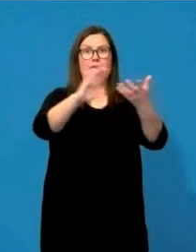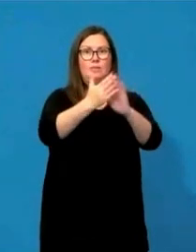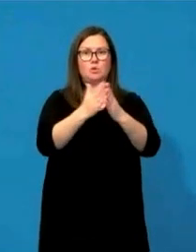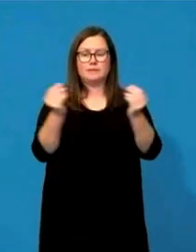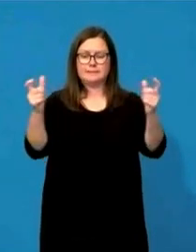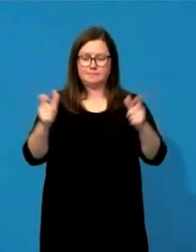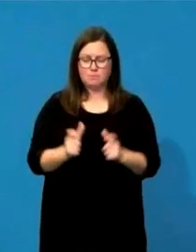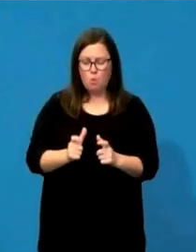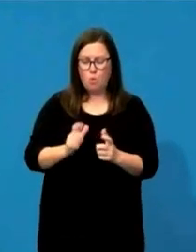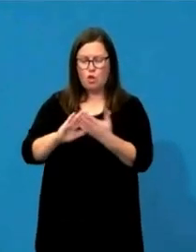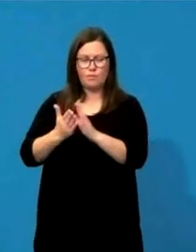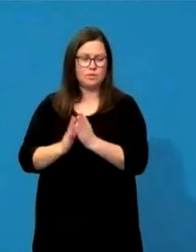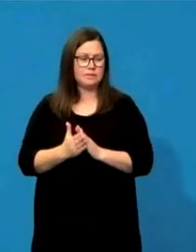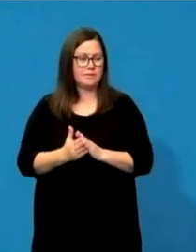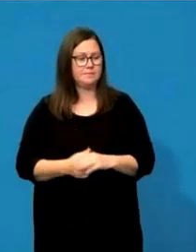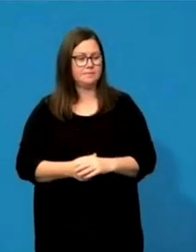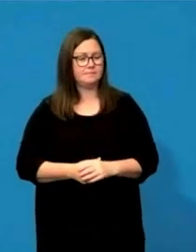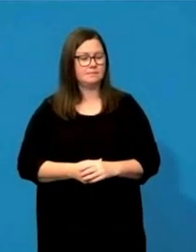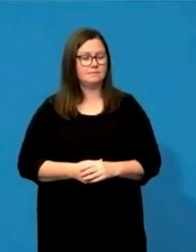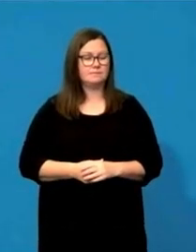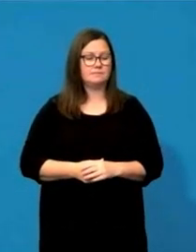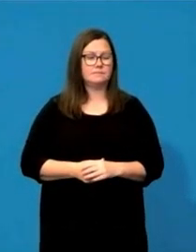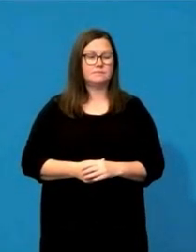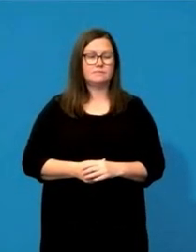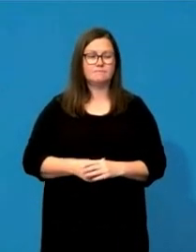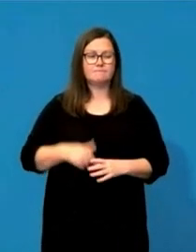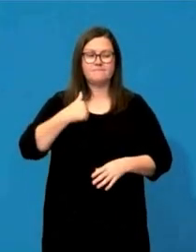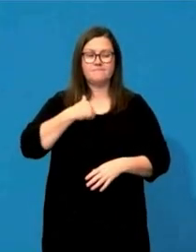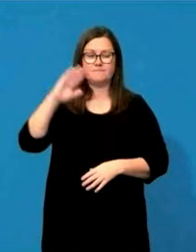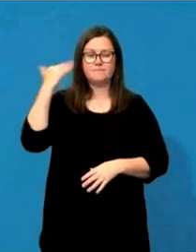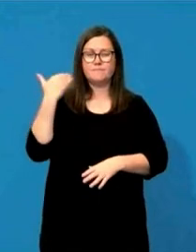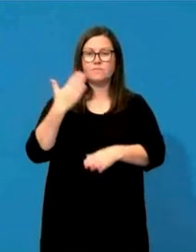And I worked in welfare for a very, very long time.